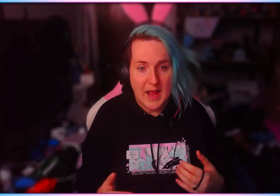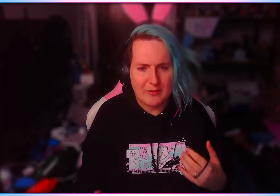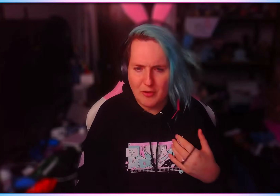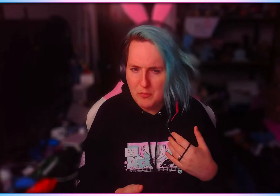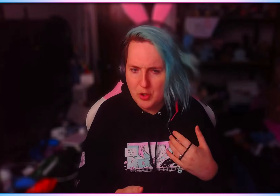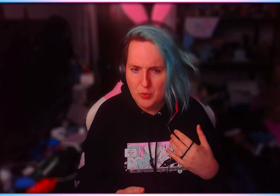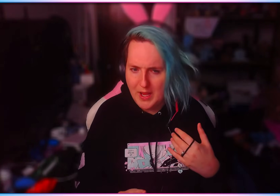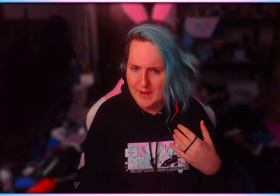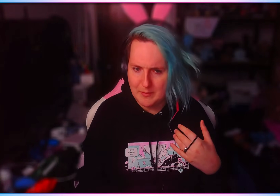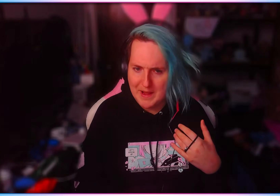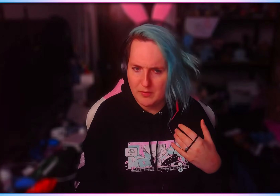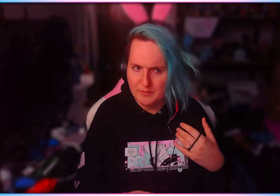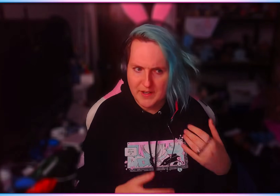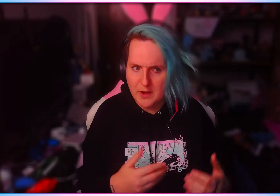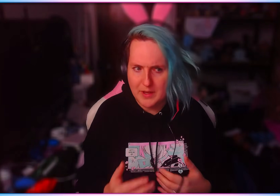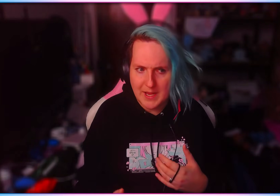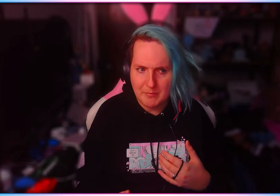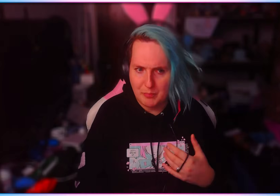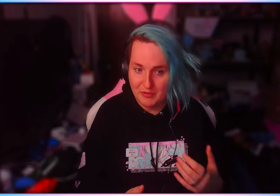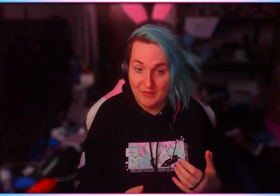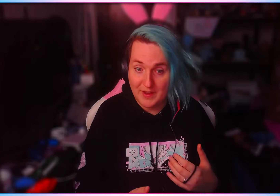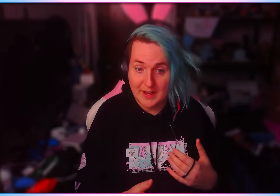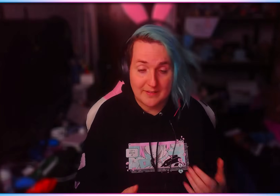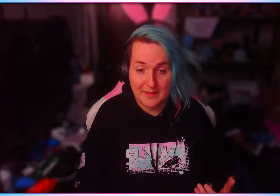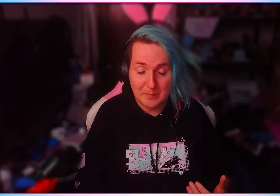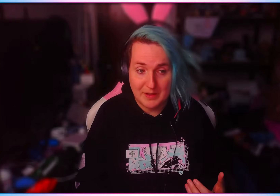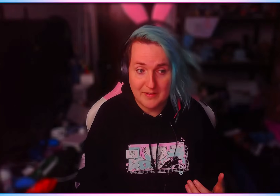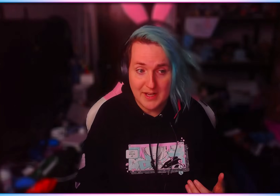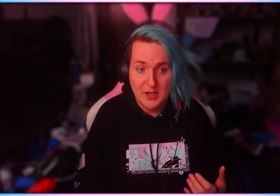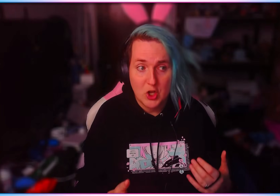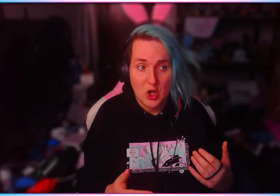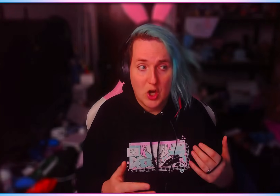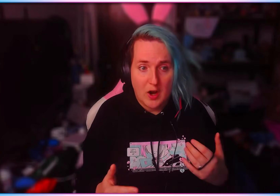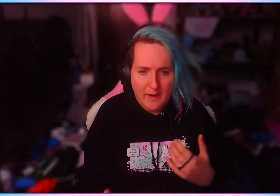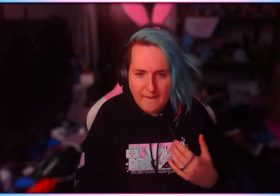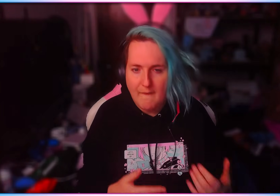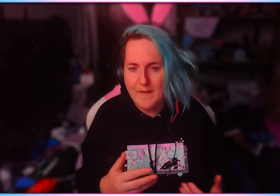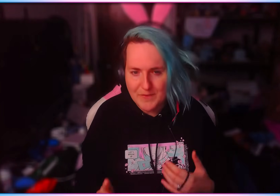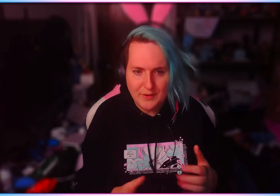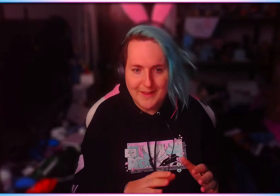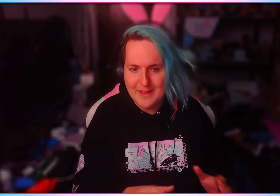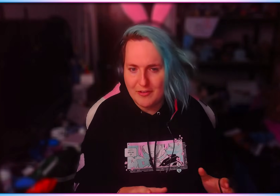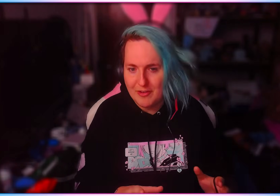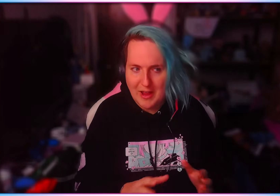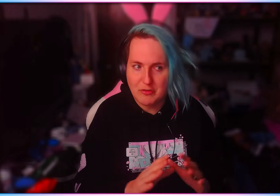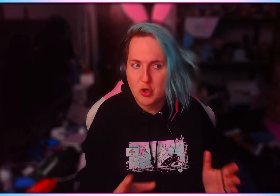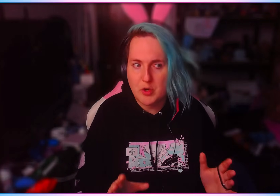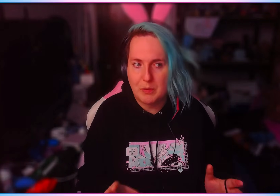As someone who cares about video game specific accessibility, I feel like this is a good a